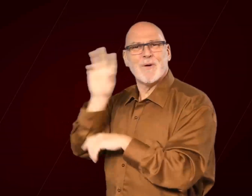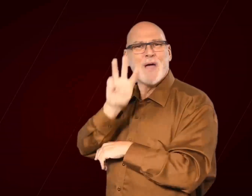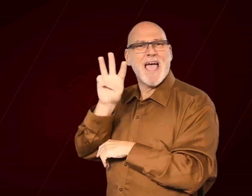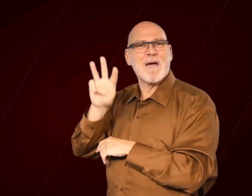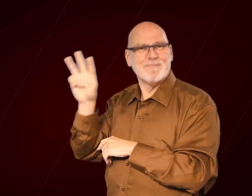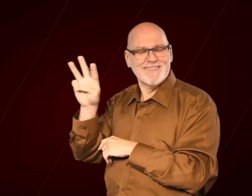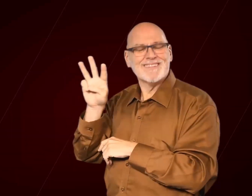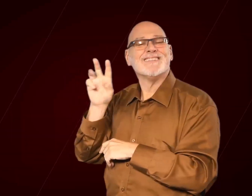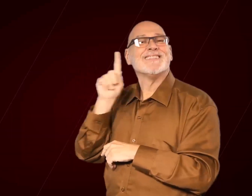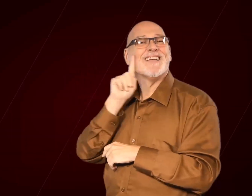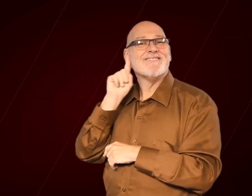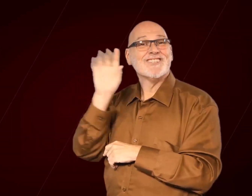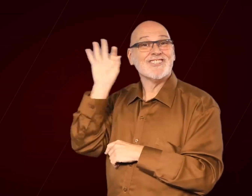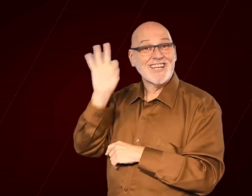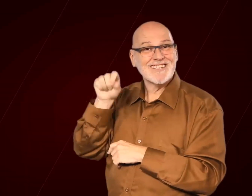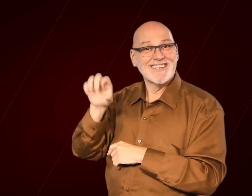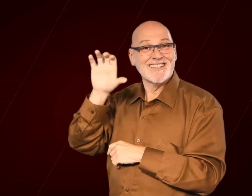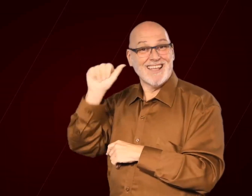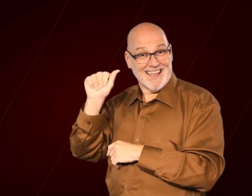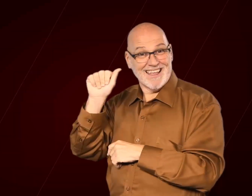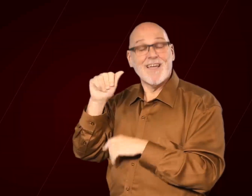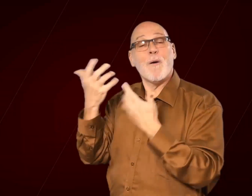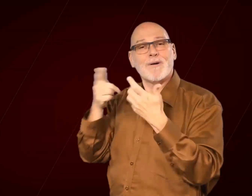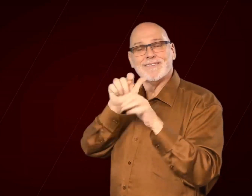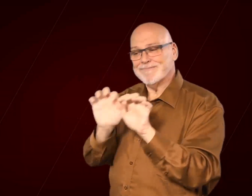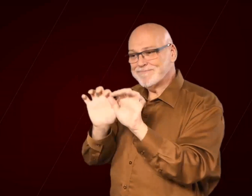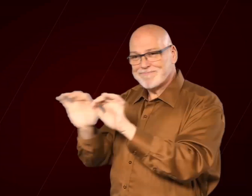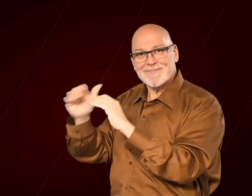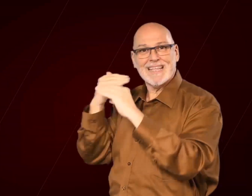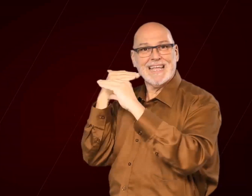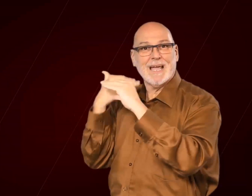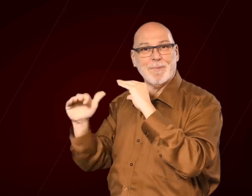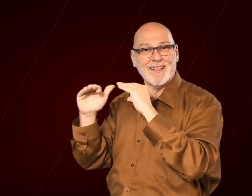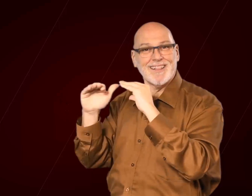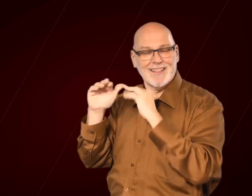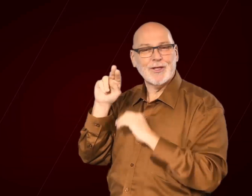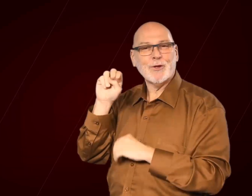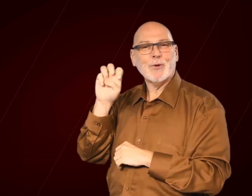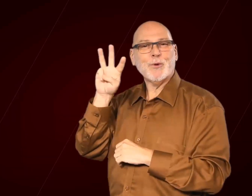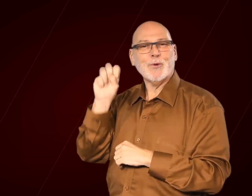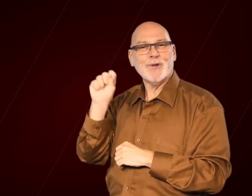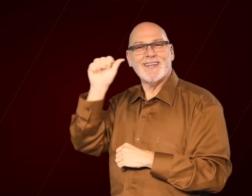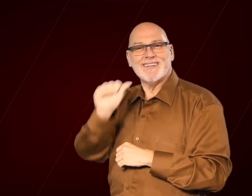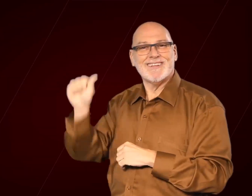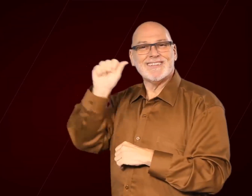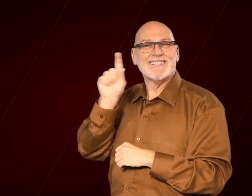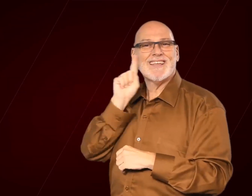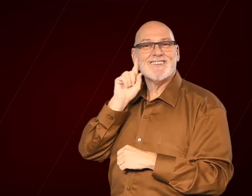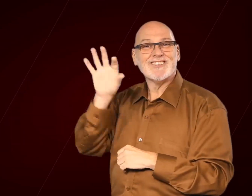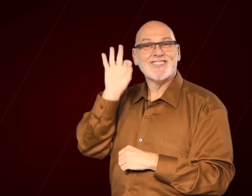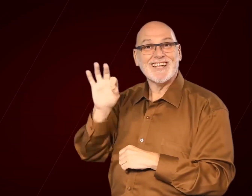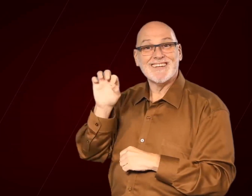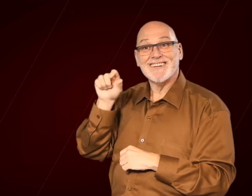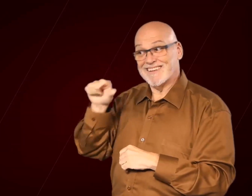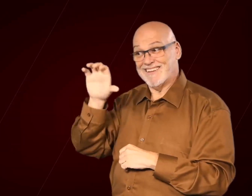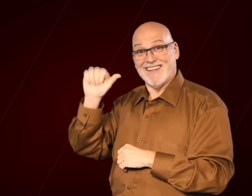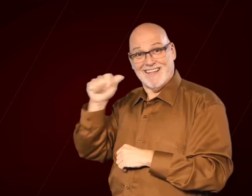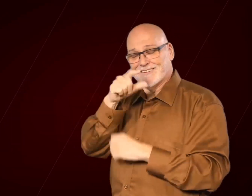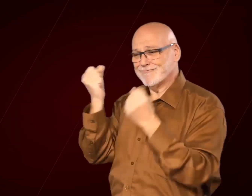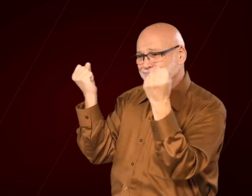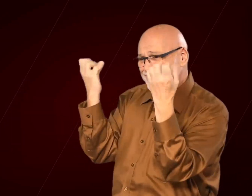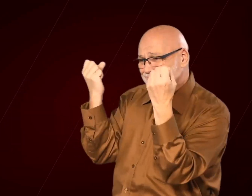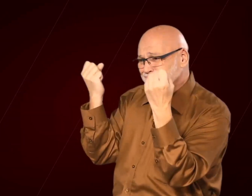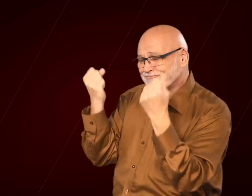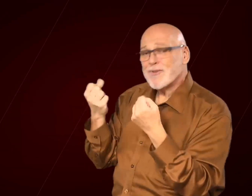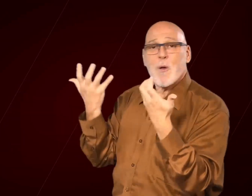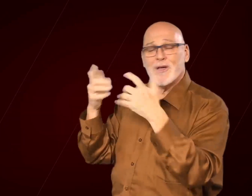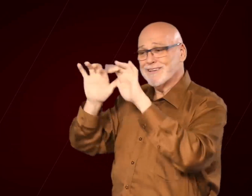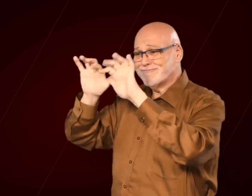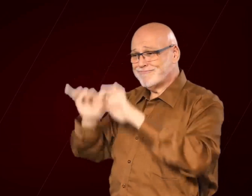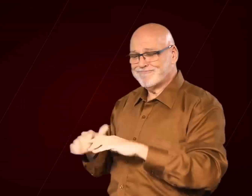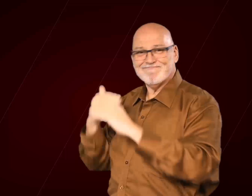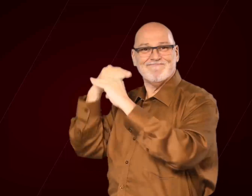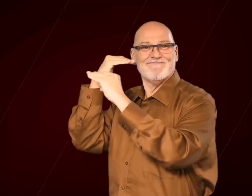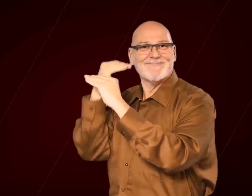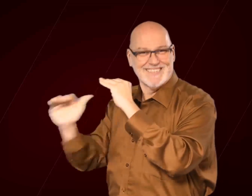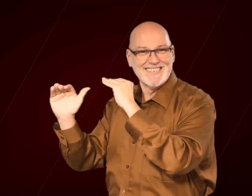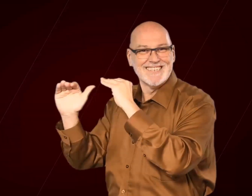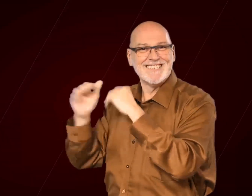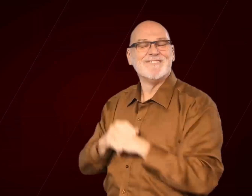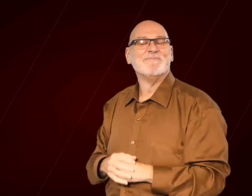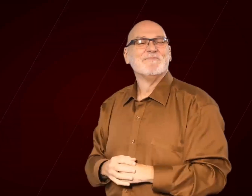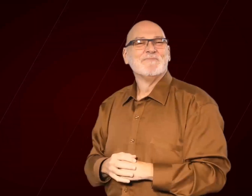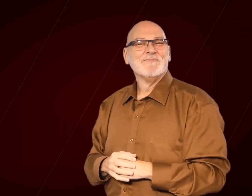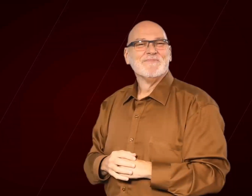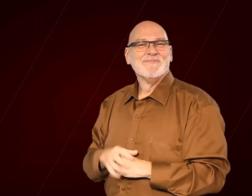www.DeafDots.ca or email to news@deafdots.ca.